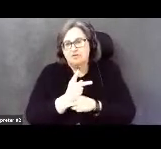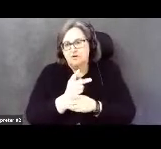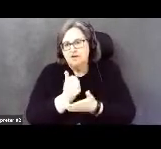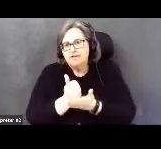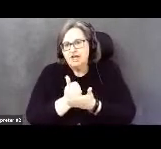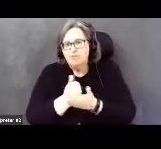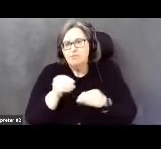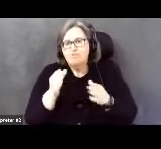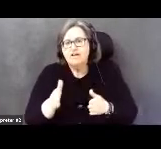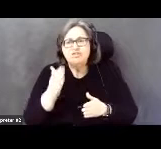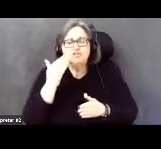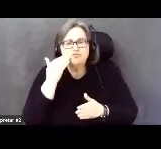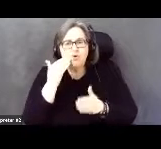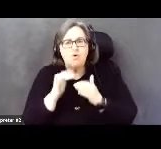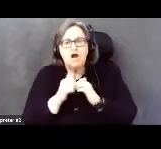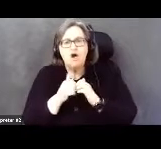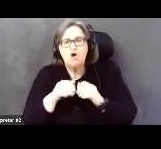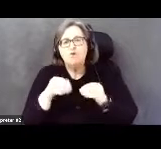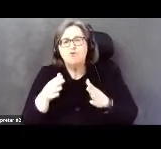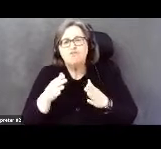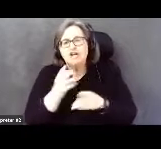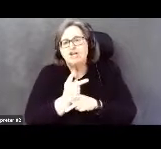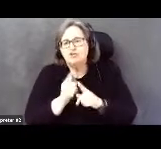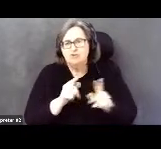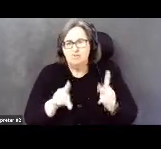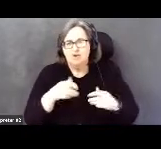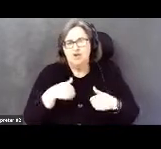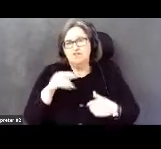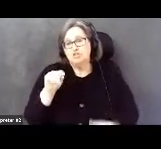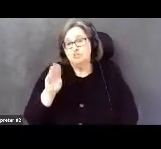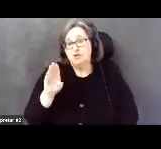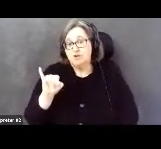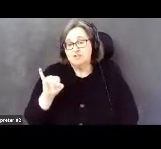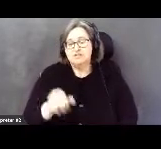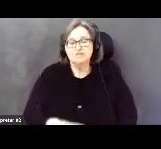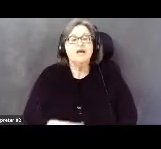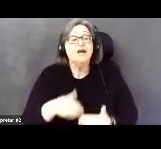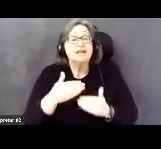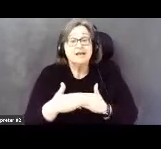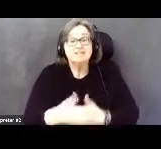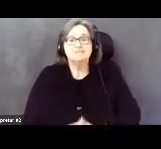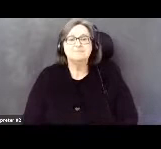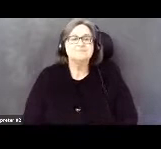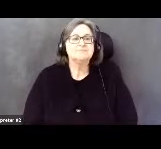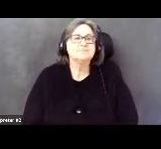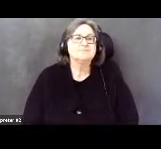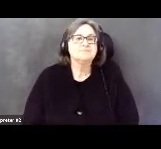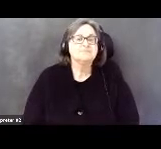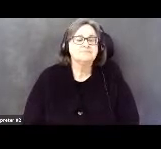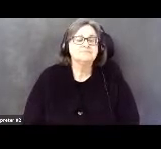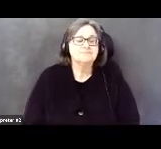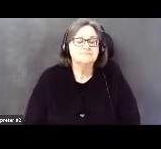know how to provide care with individuals to traumatic brain injury. Next please. So